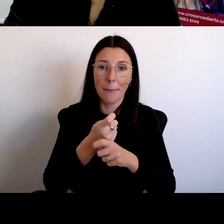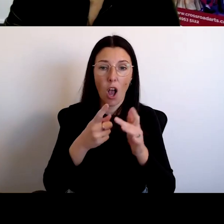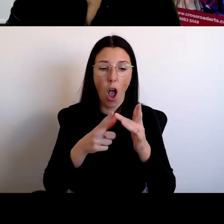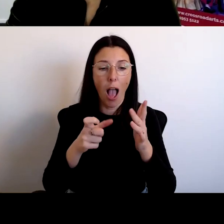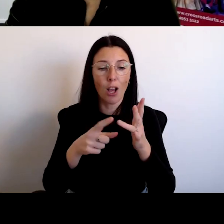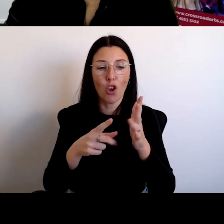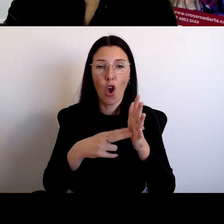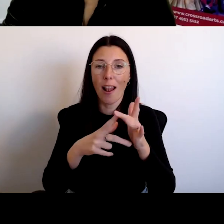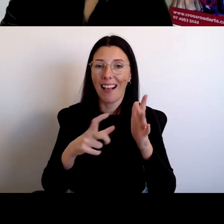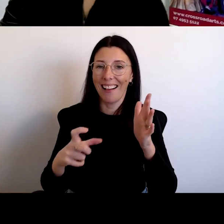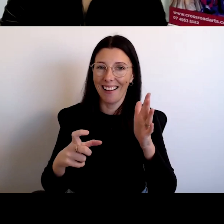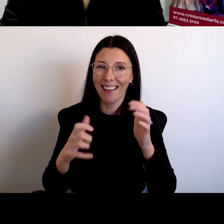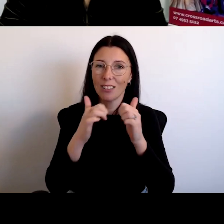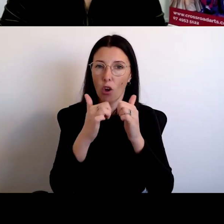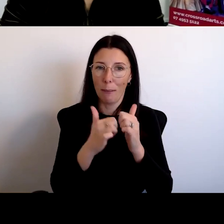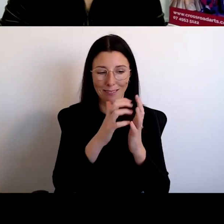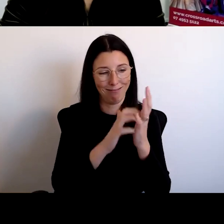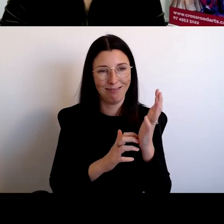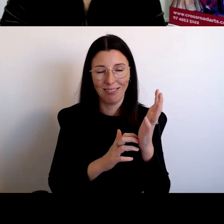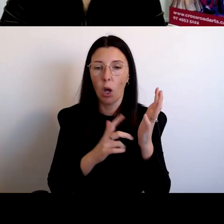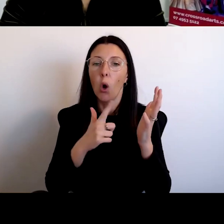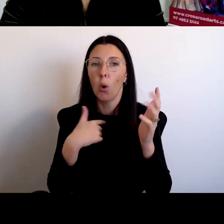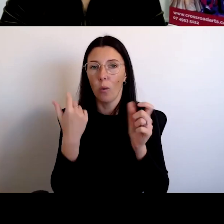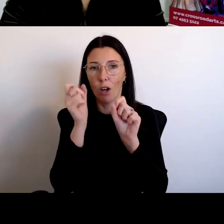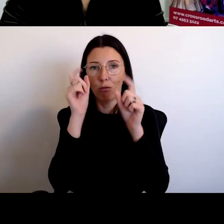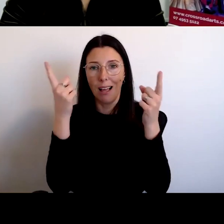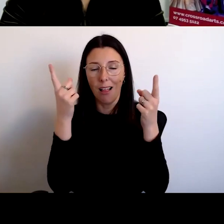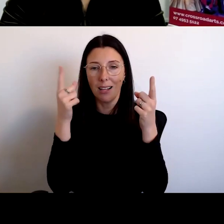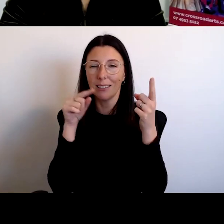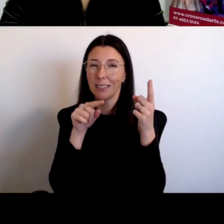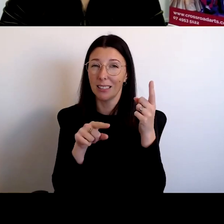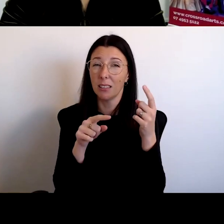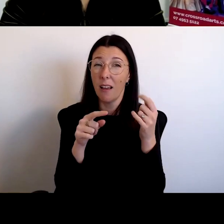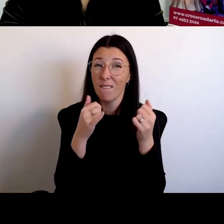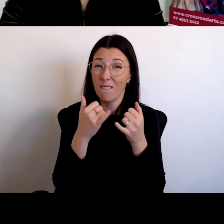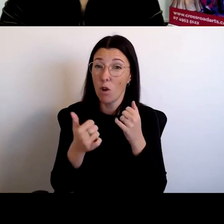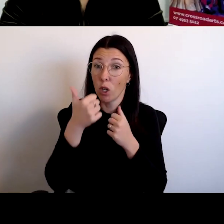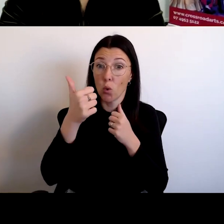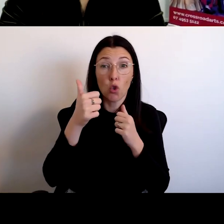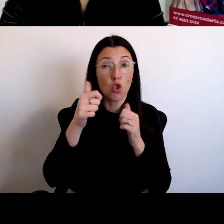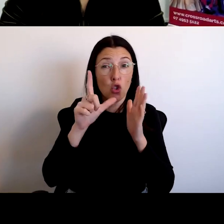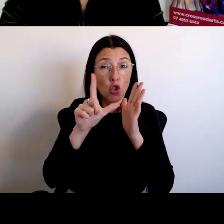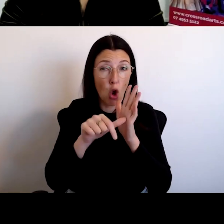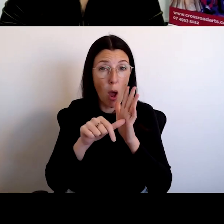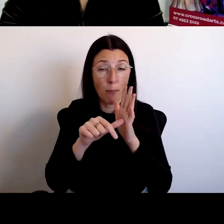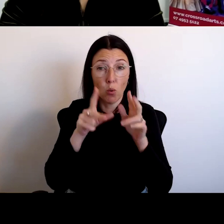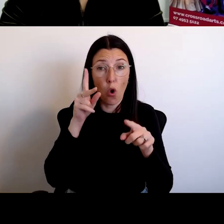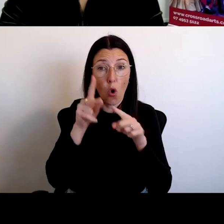We realised it was a really timely way to launch this document and it is a bold articulation of